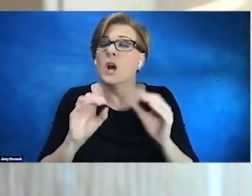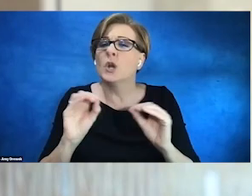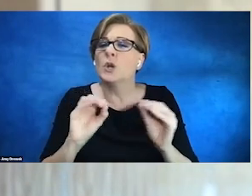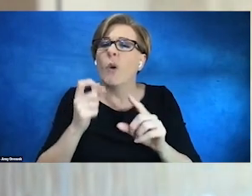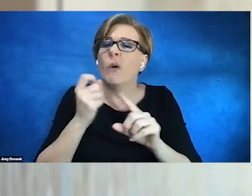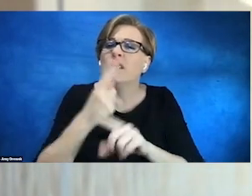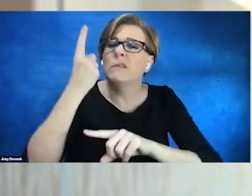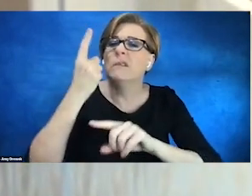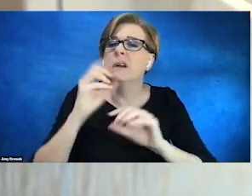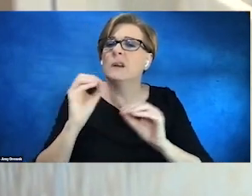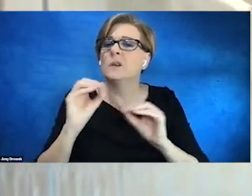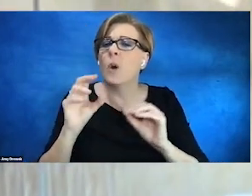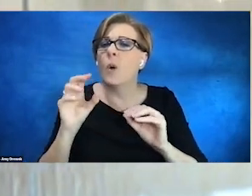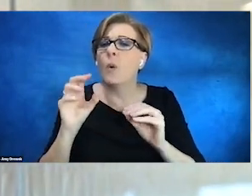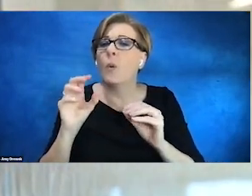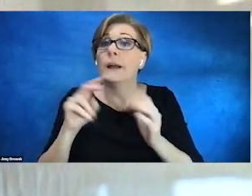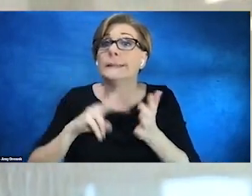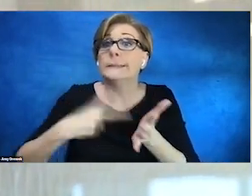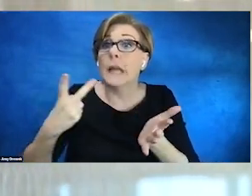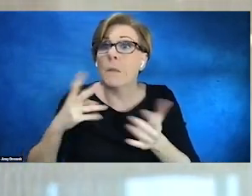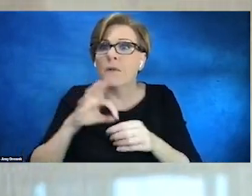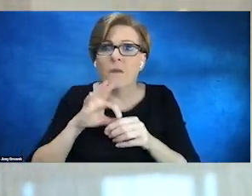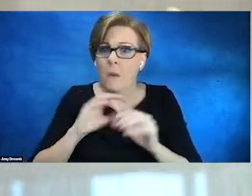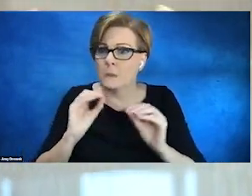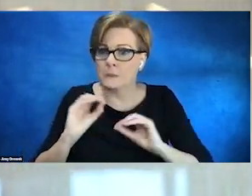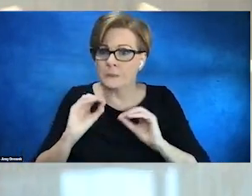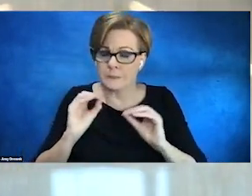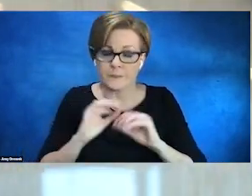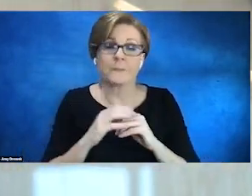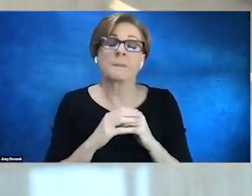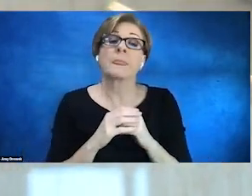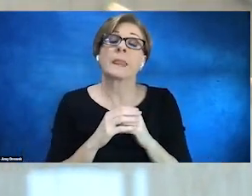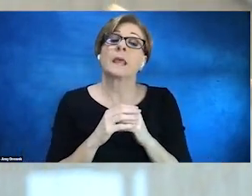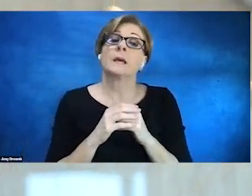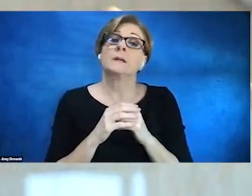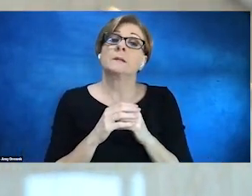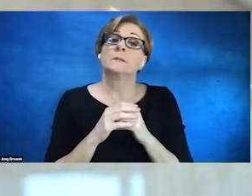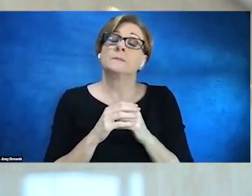ambiguous marks or other types of issues so what a voter would do is after they filled out their